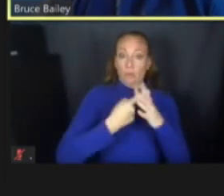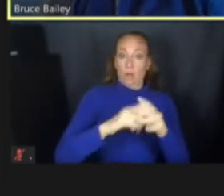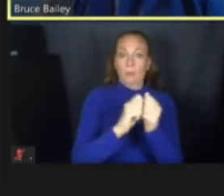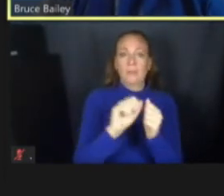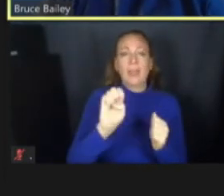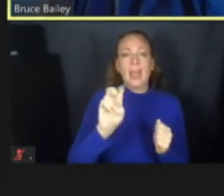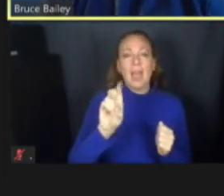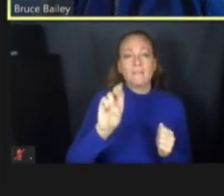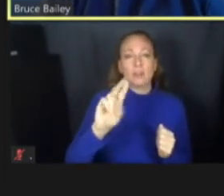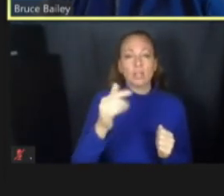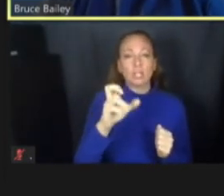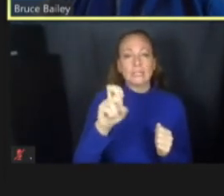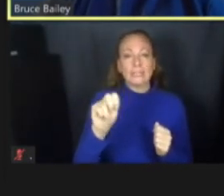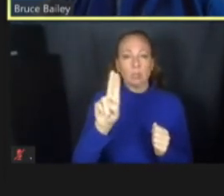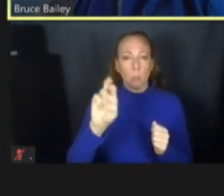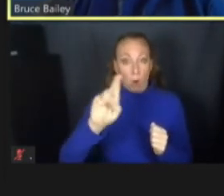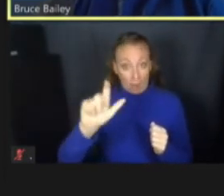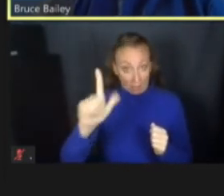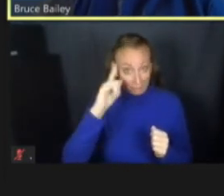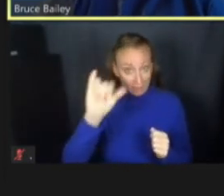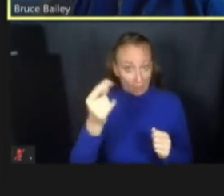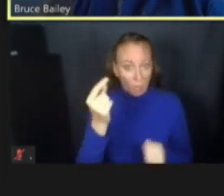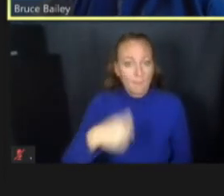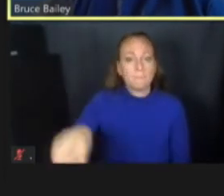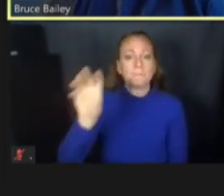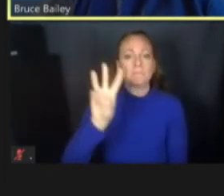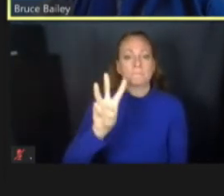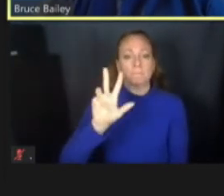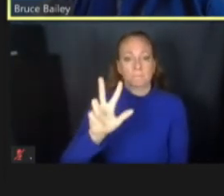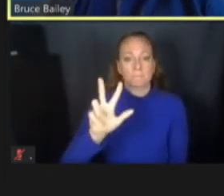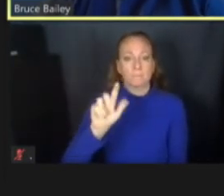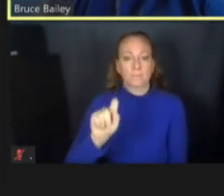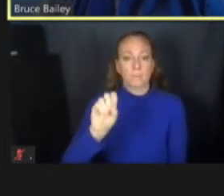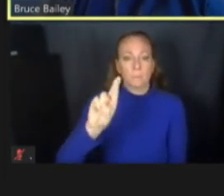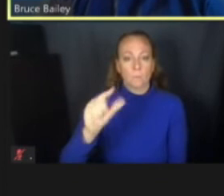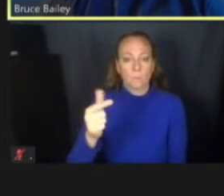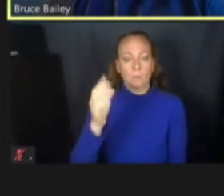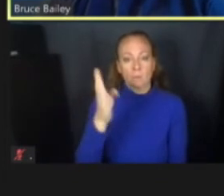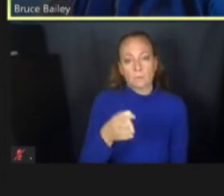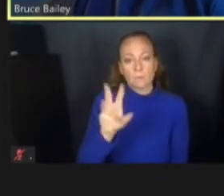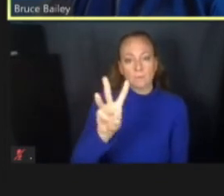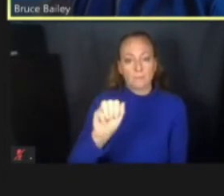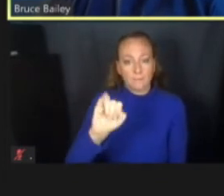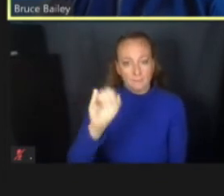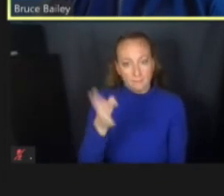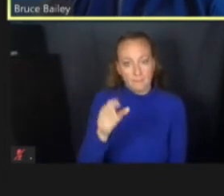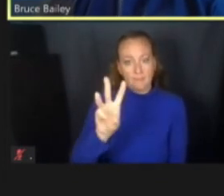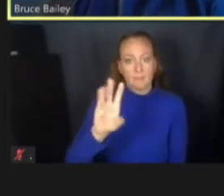w3c.org/wai/wcag3. So that was a good landing page.